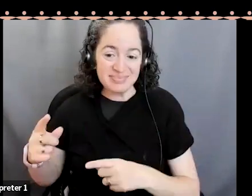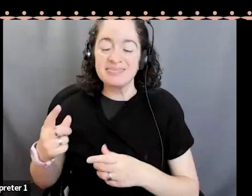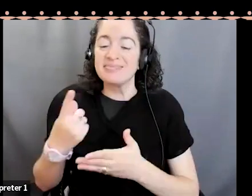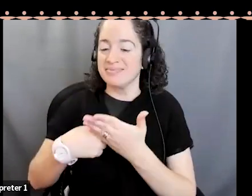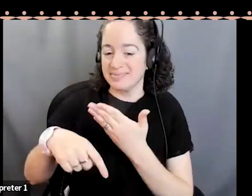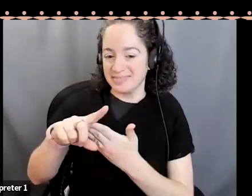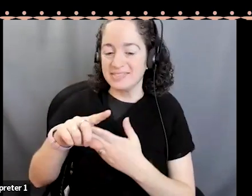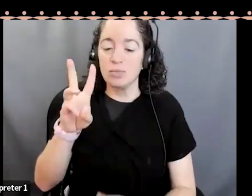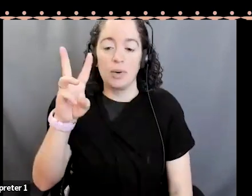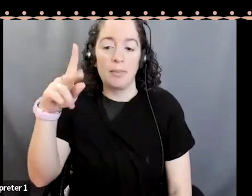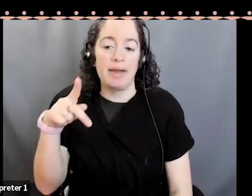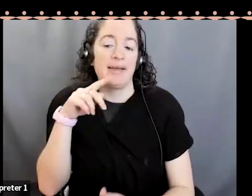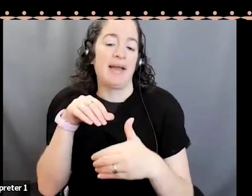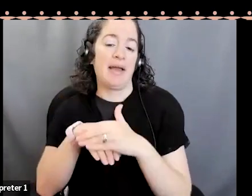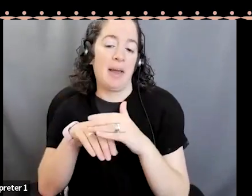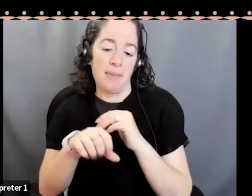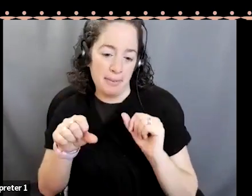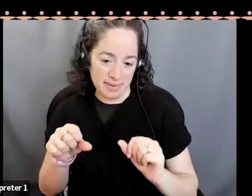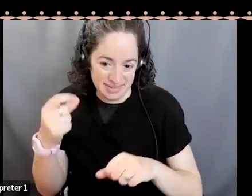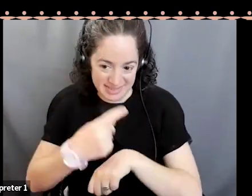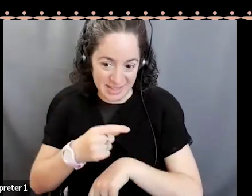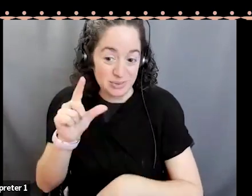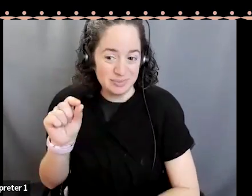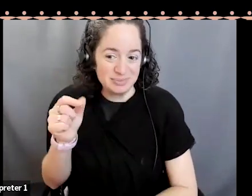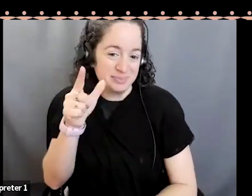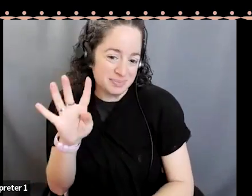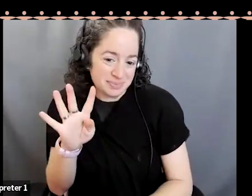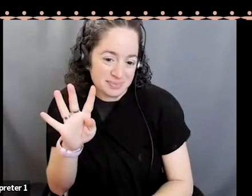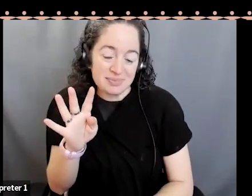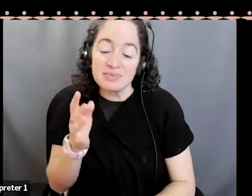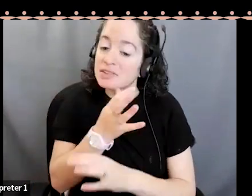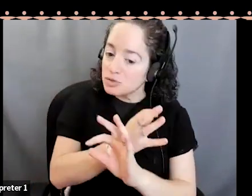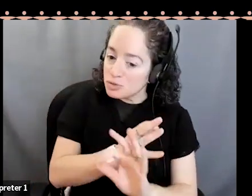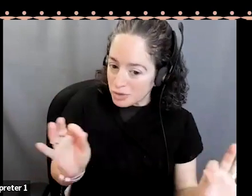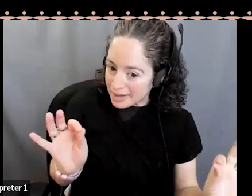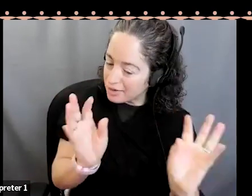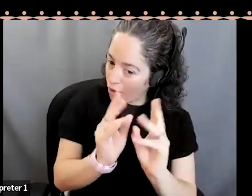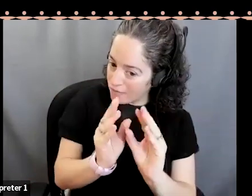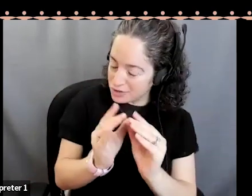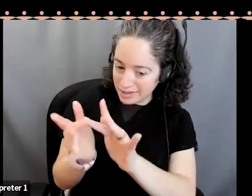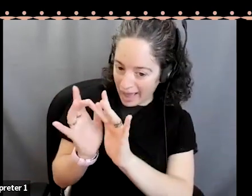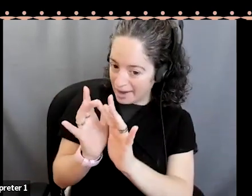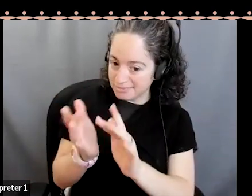WordPress Accessibility Day is a free 24-hour virtual conference. It's going to start next Wednesday,